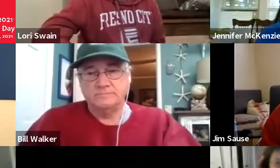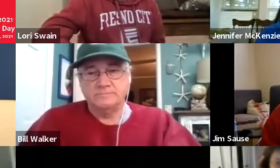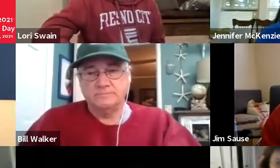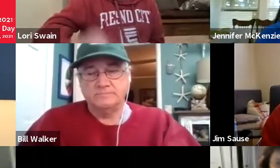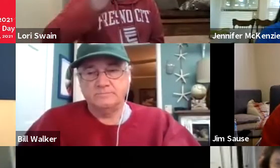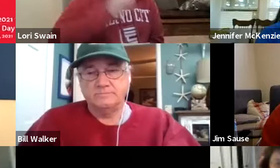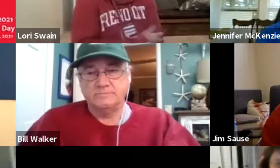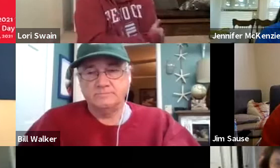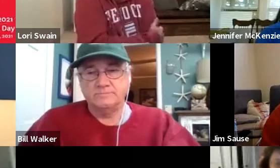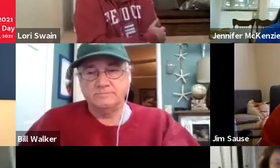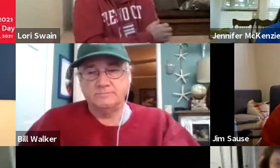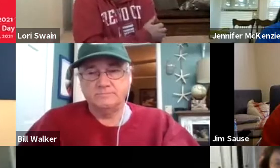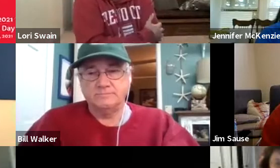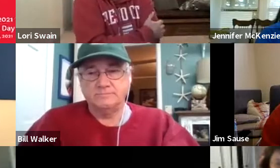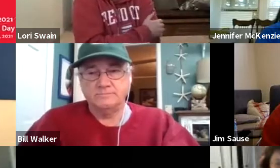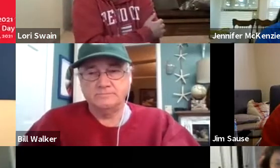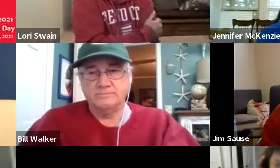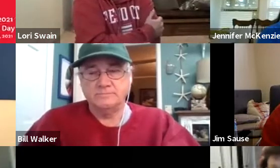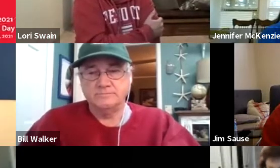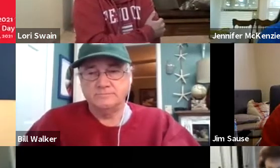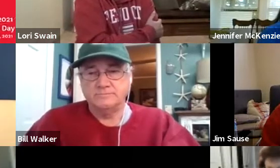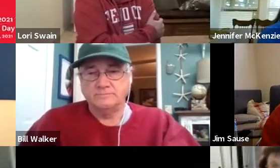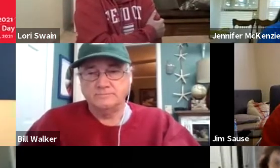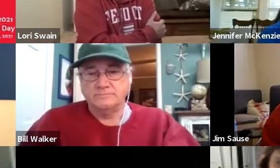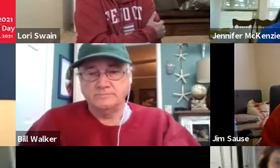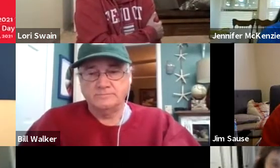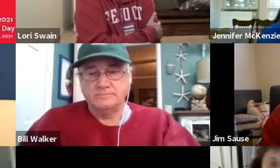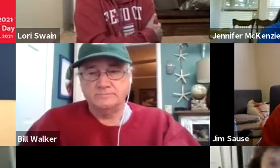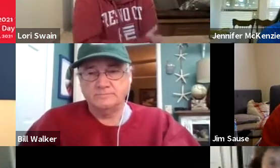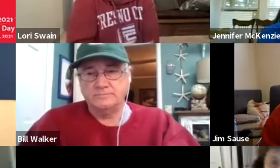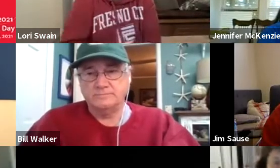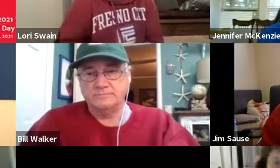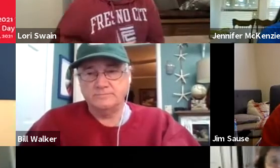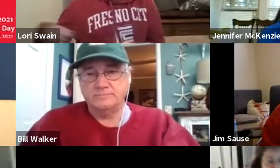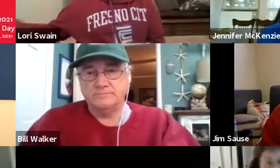Thank you, Tim. And I think even though we don't have other Dean's that are trying to figure this out for them, I think it's